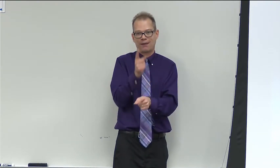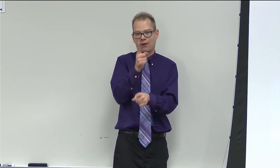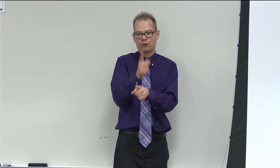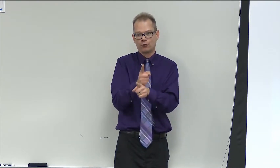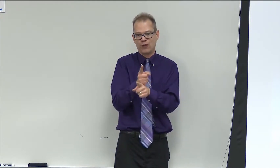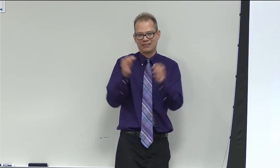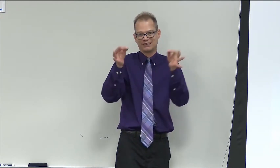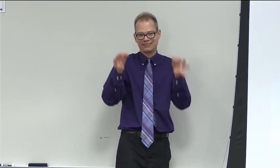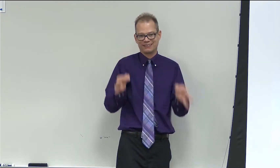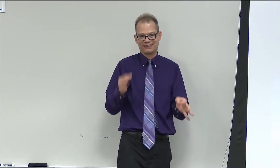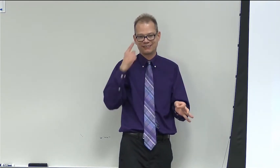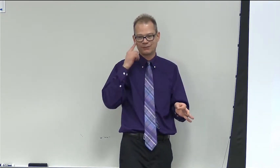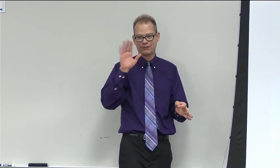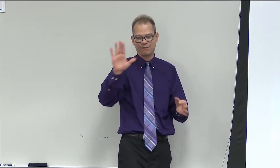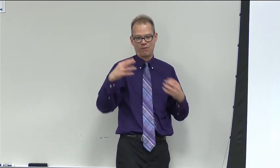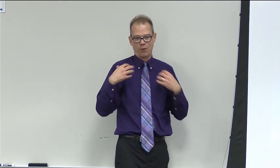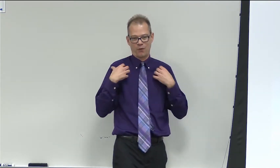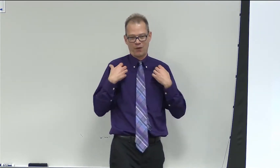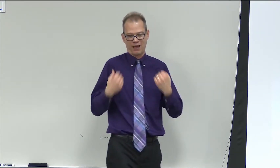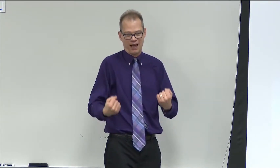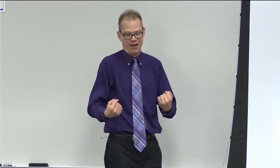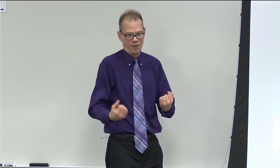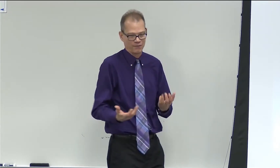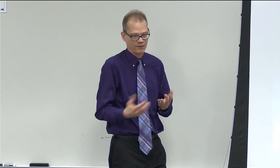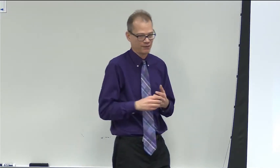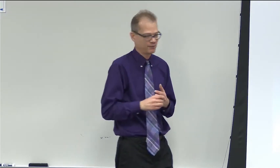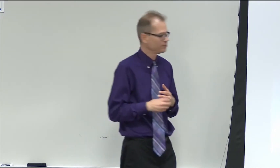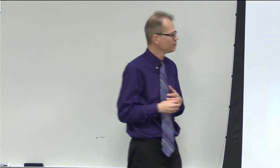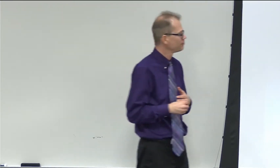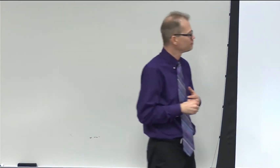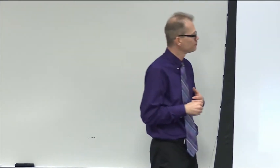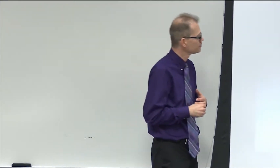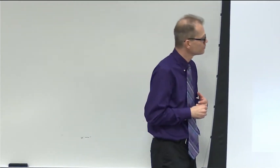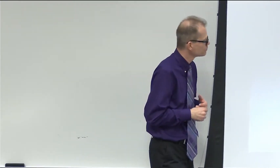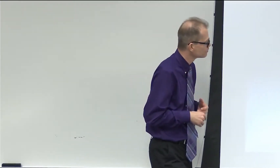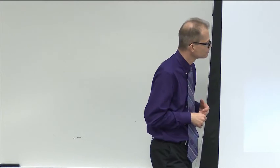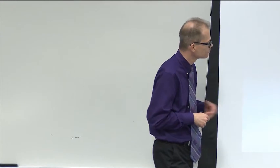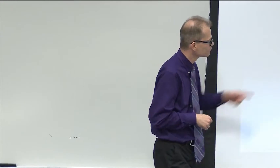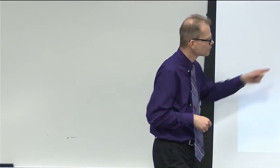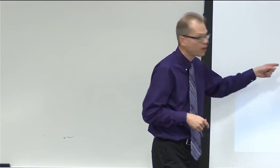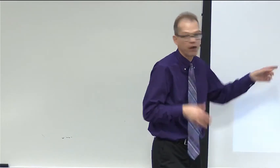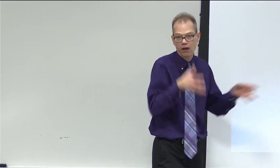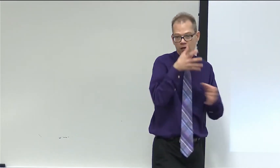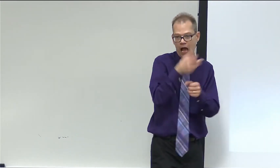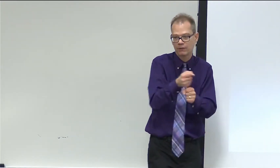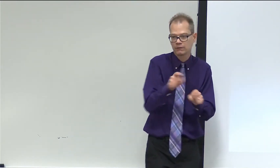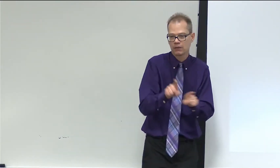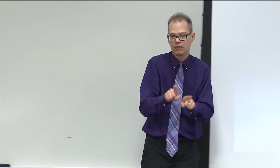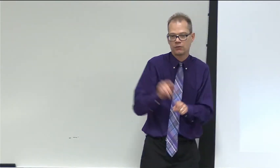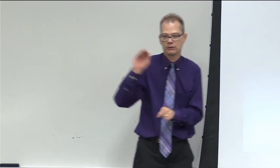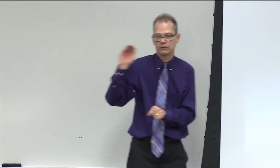how to make correct decisions for your health care.